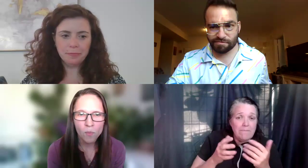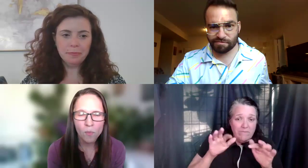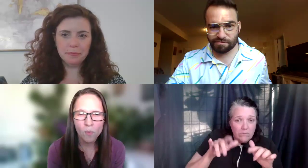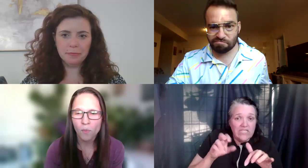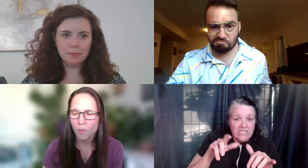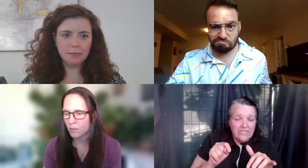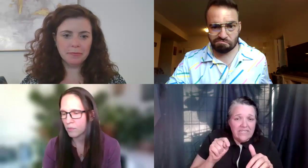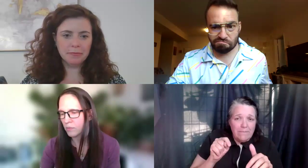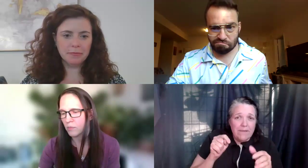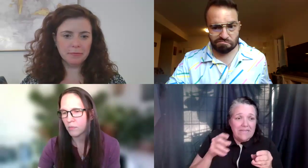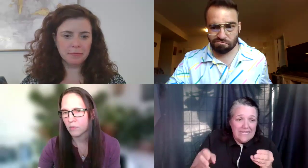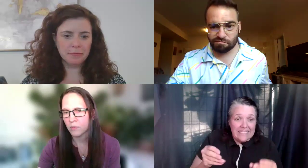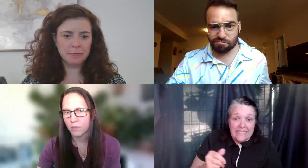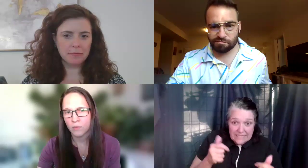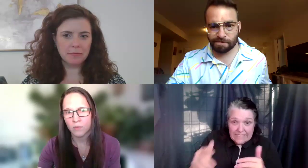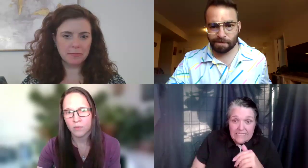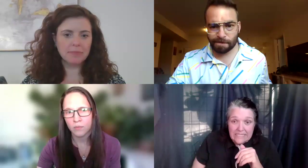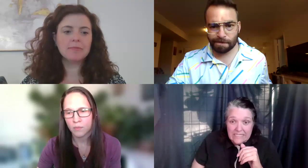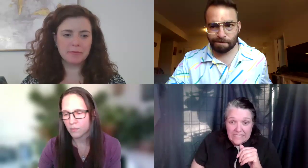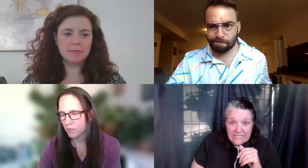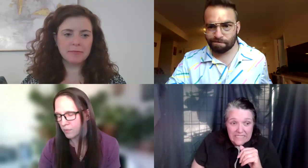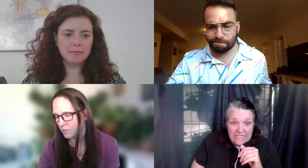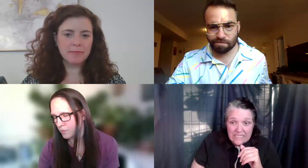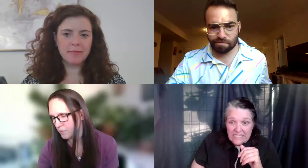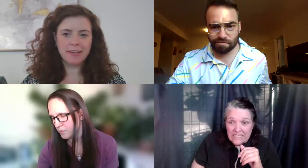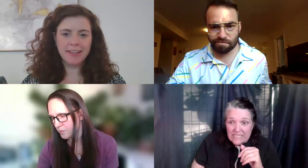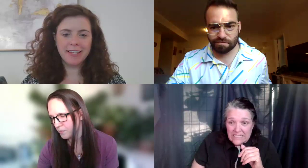That may be the easiest.